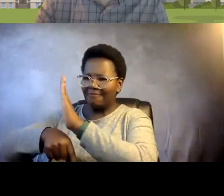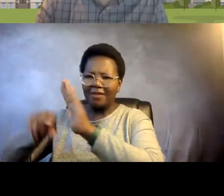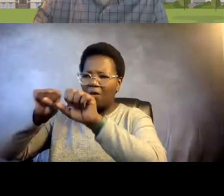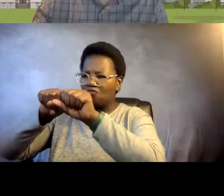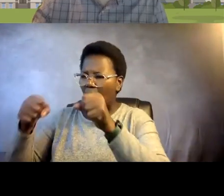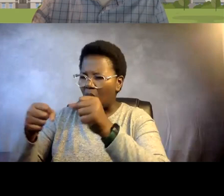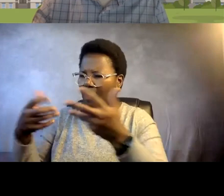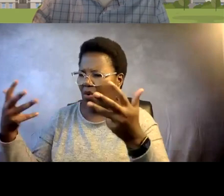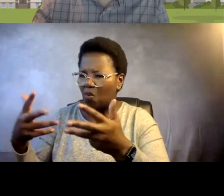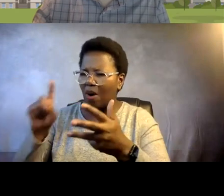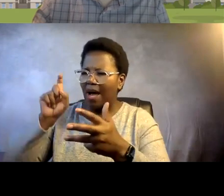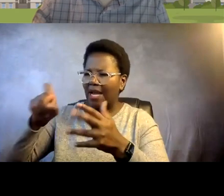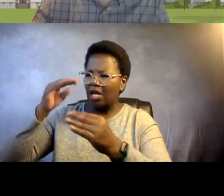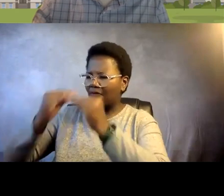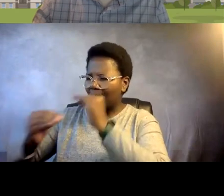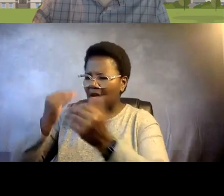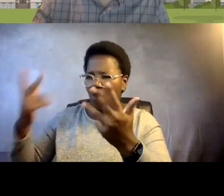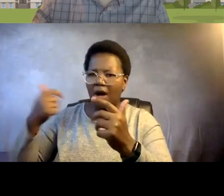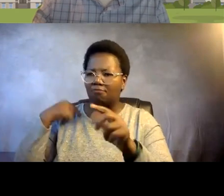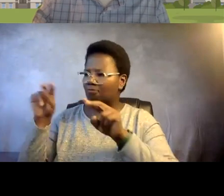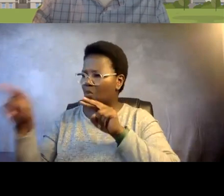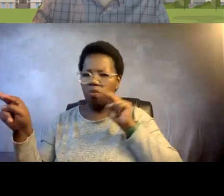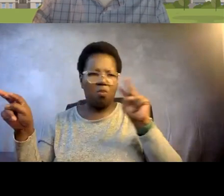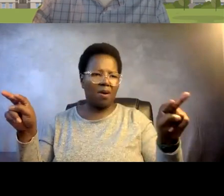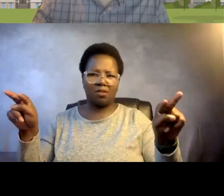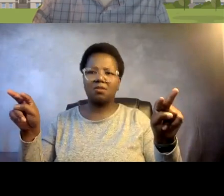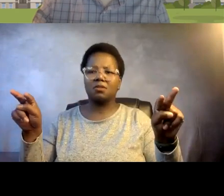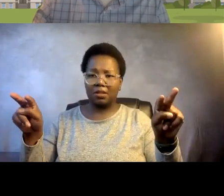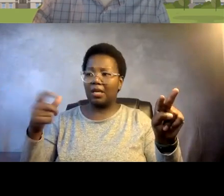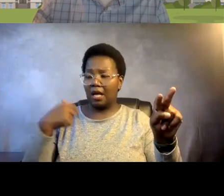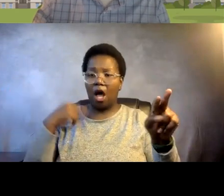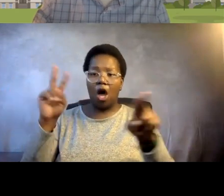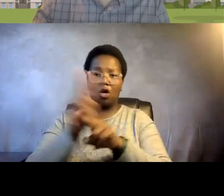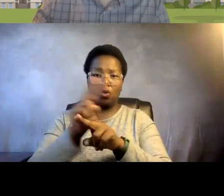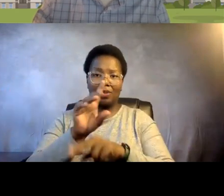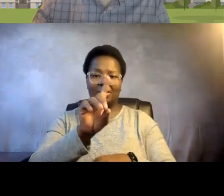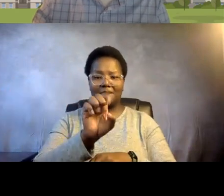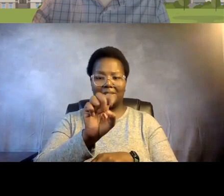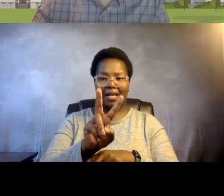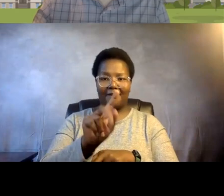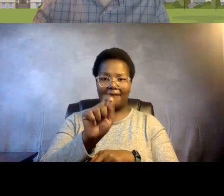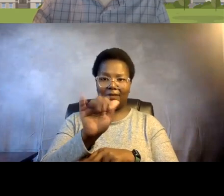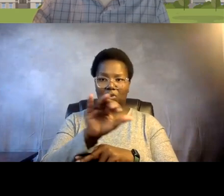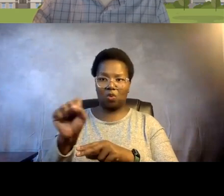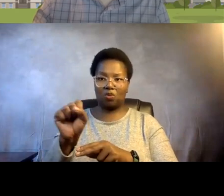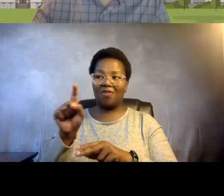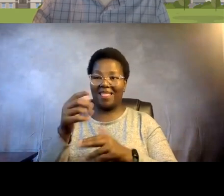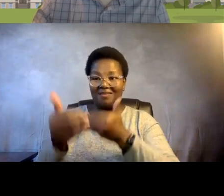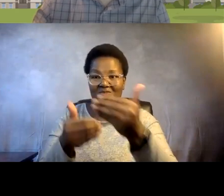and and we'll use DevTools quite a bit for that process. And so that's a big part of why it's